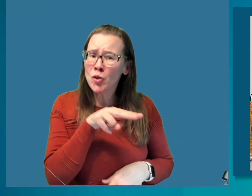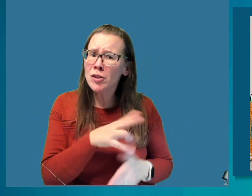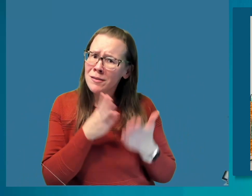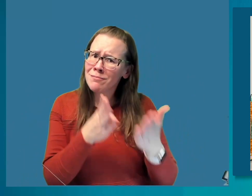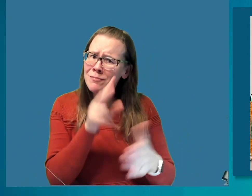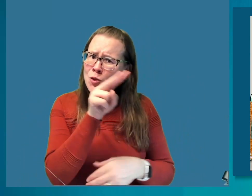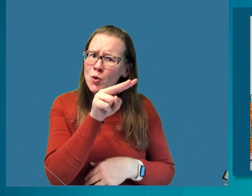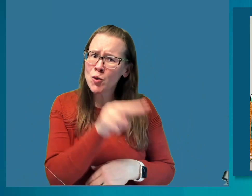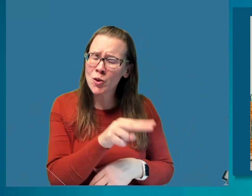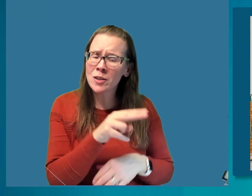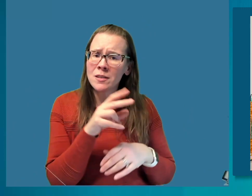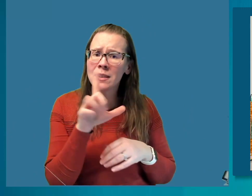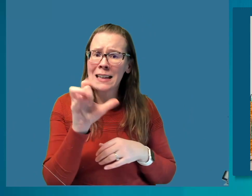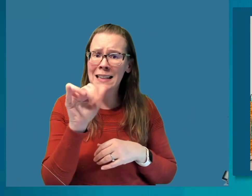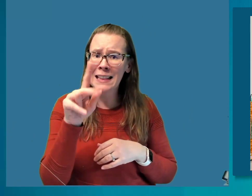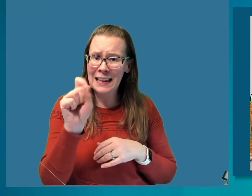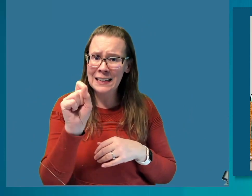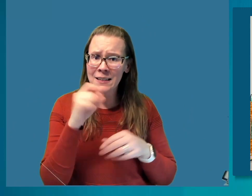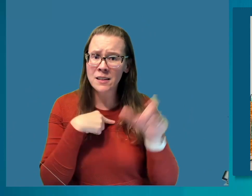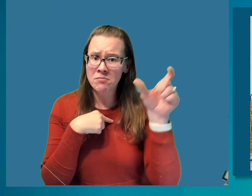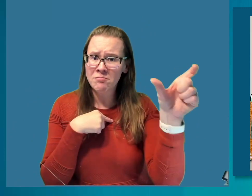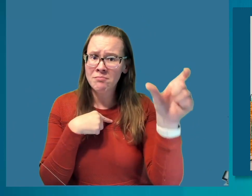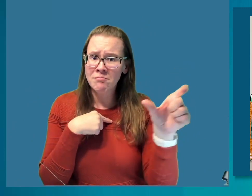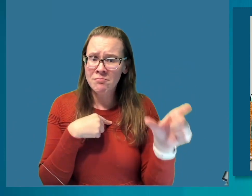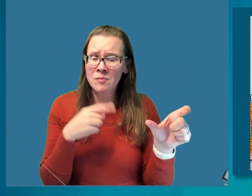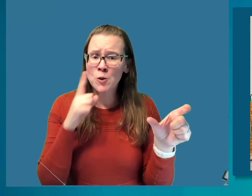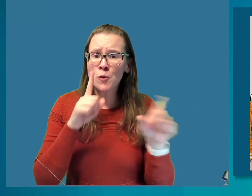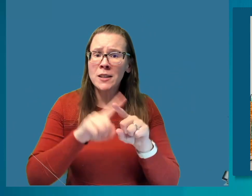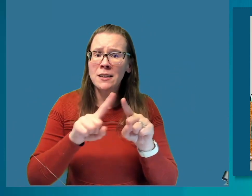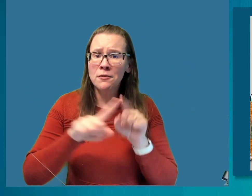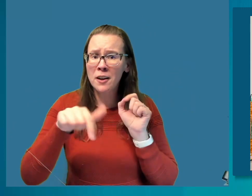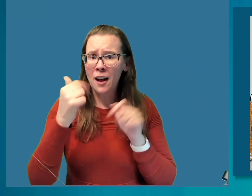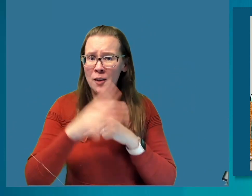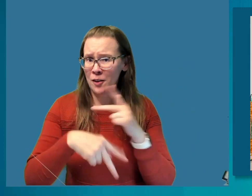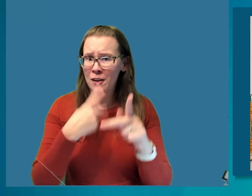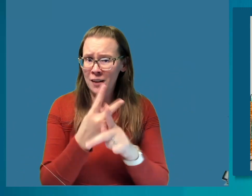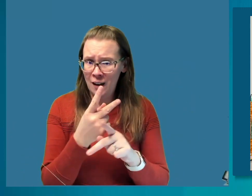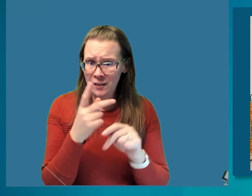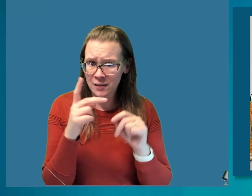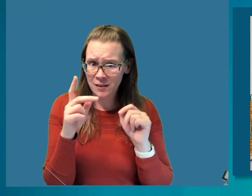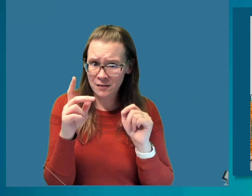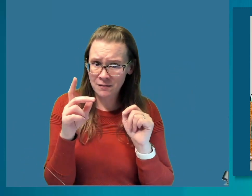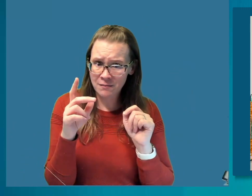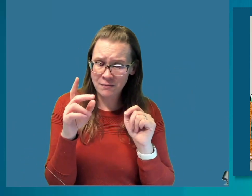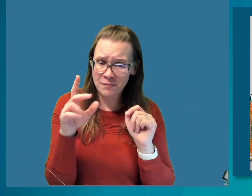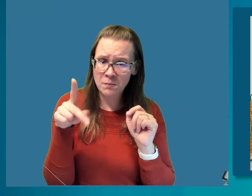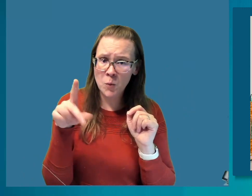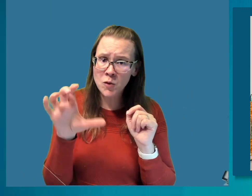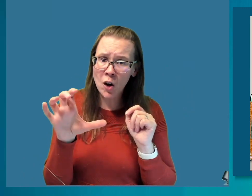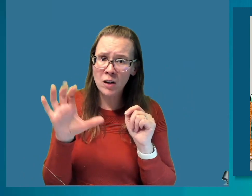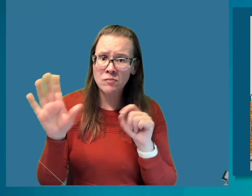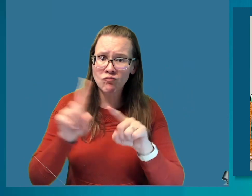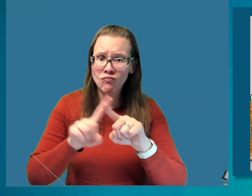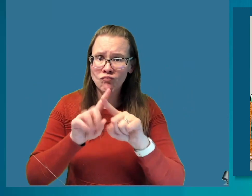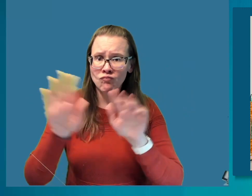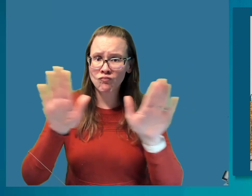it's following the the guidelines that the post office has so it arrives safely.